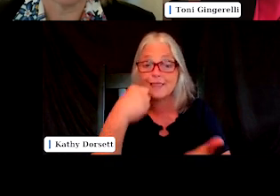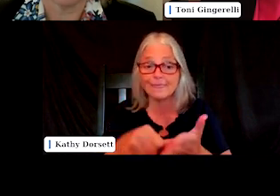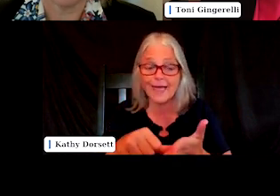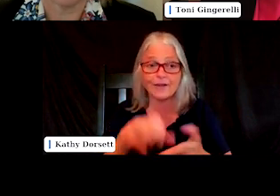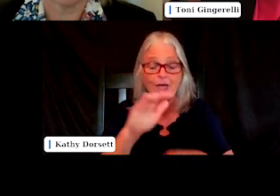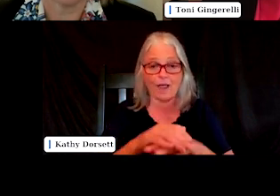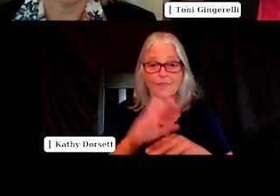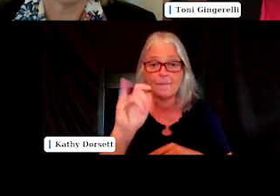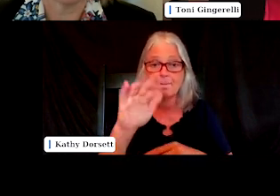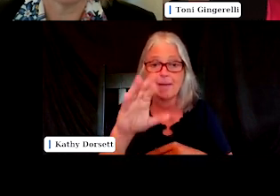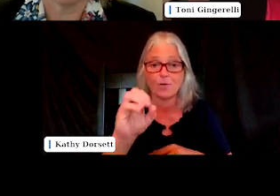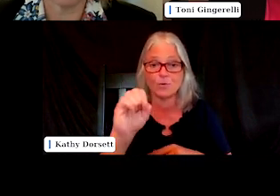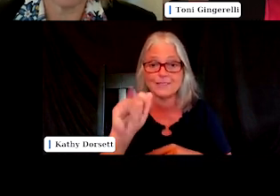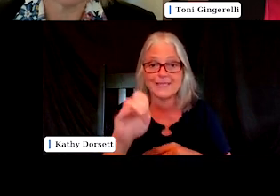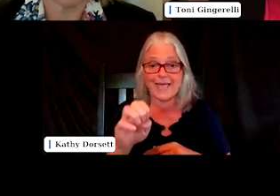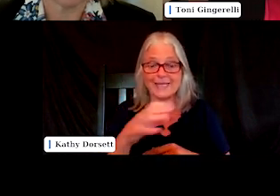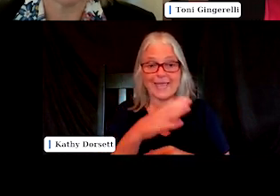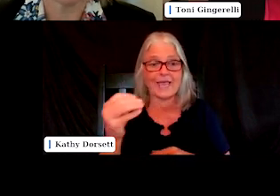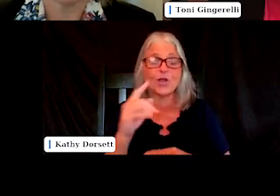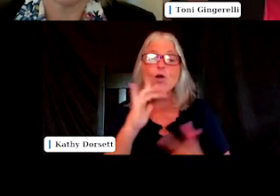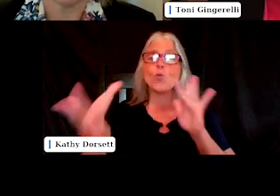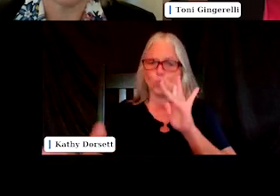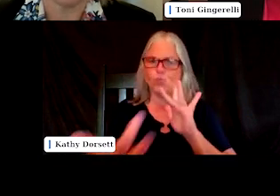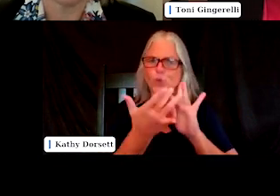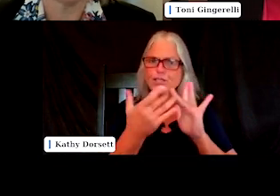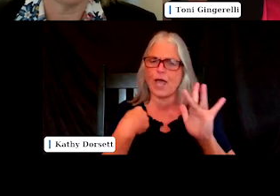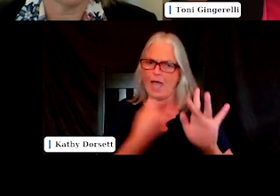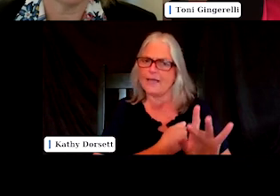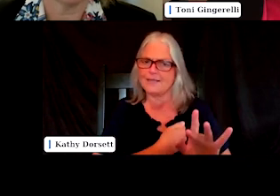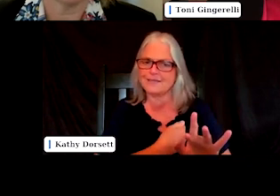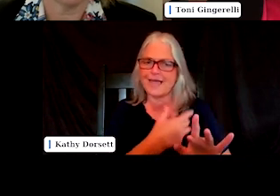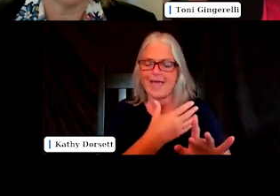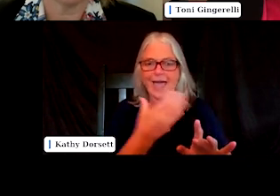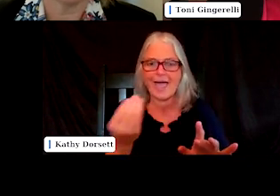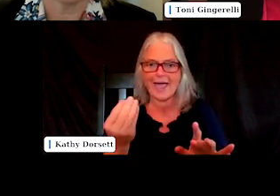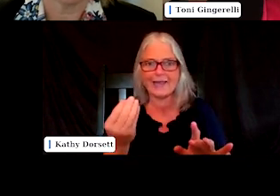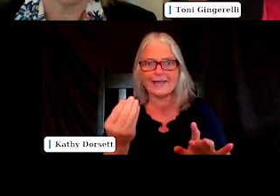Reach out to us and and